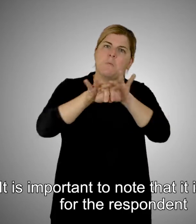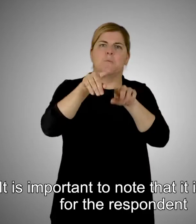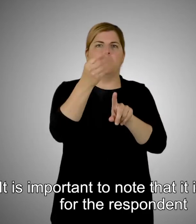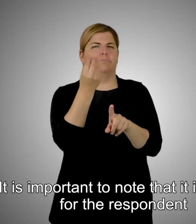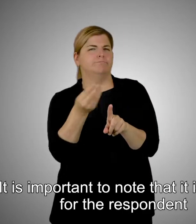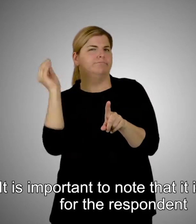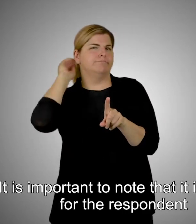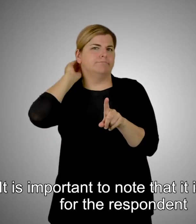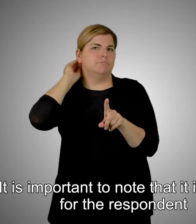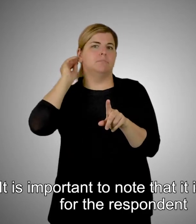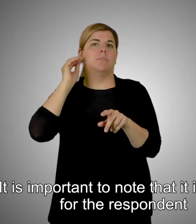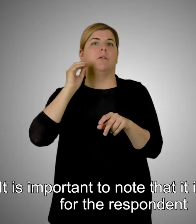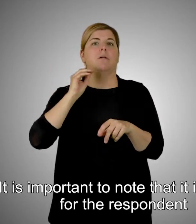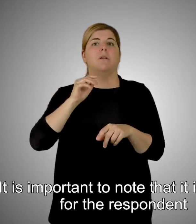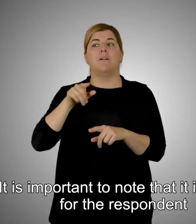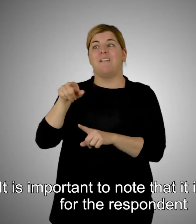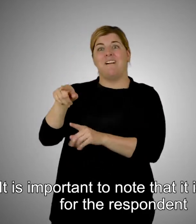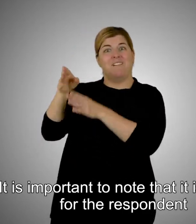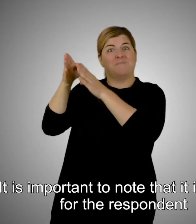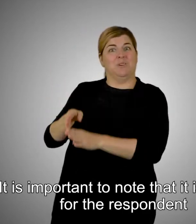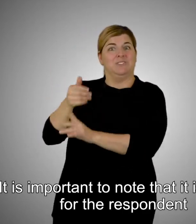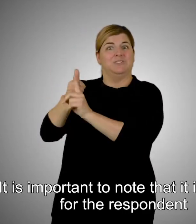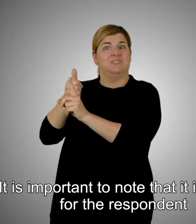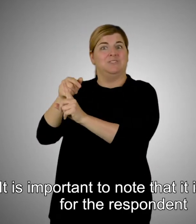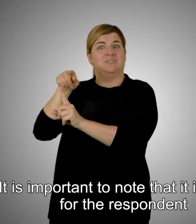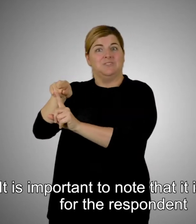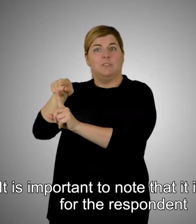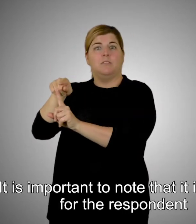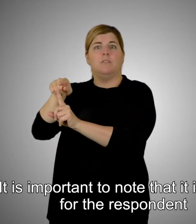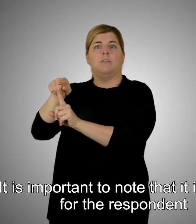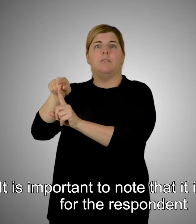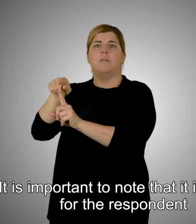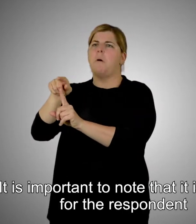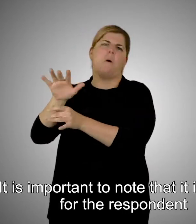It is important to note that it is illegal for the respondent